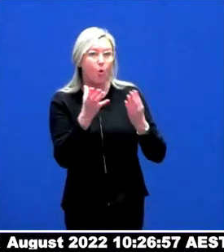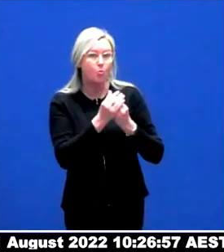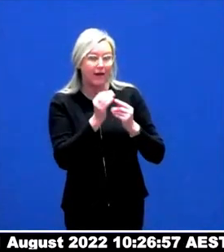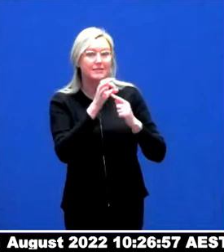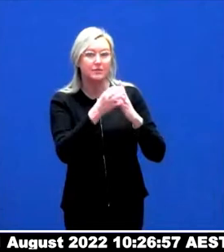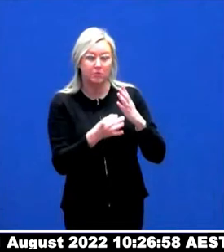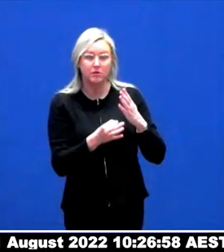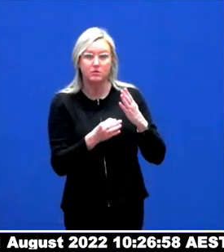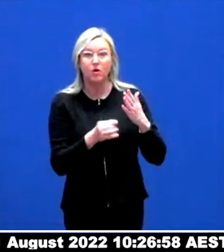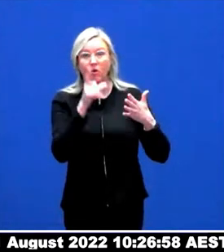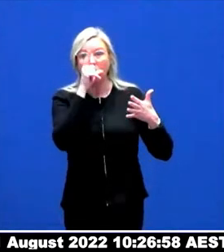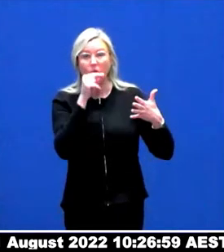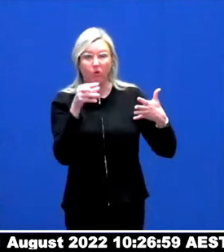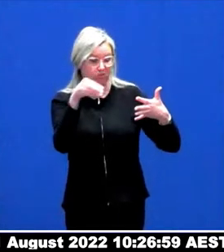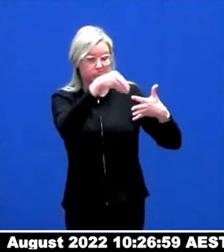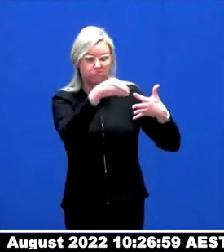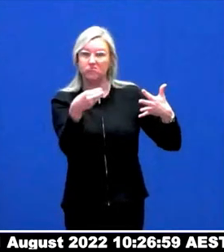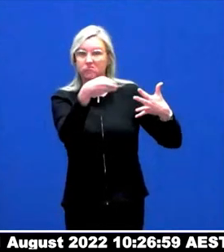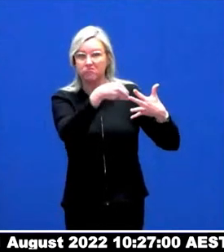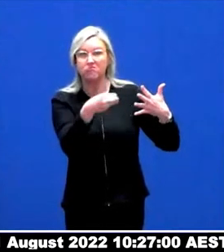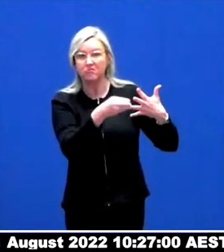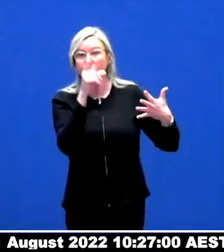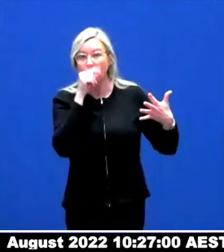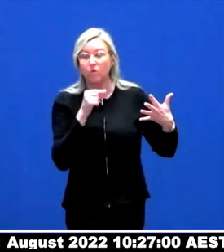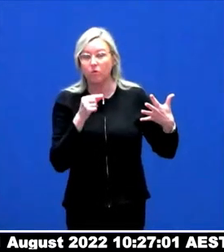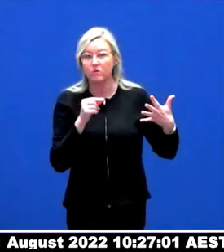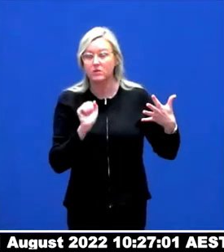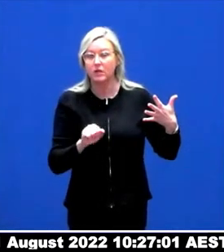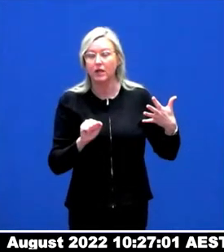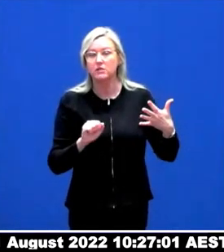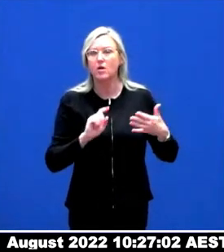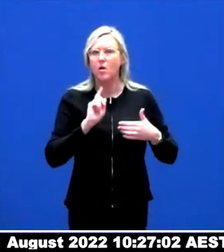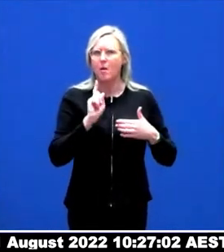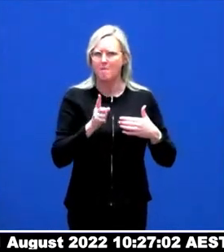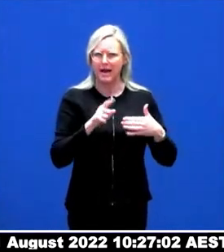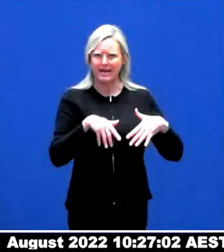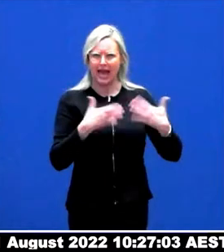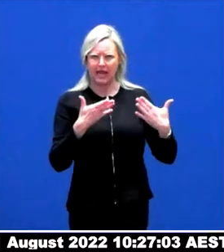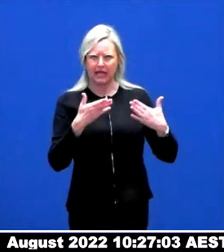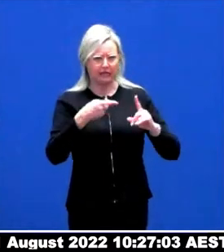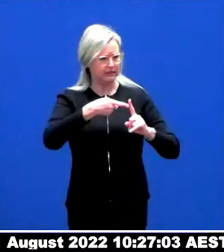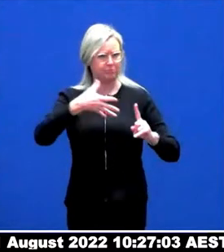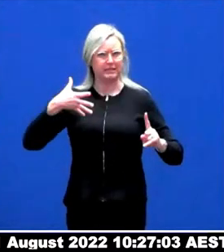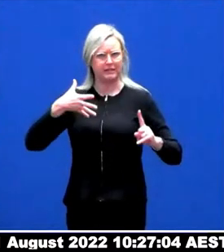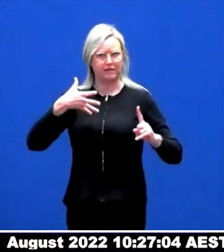come within the existing cohorts, there's nothing that puts a flag that people with